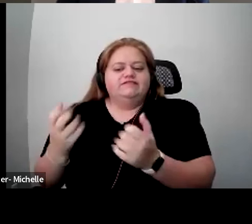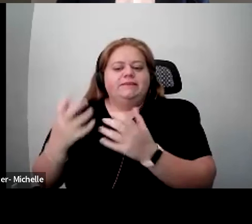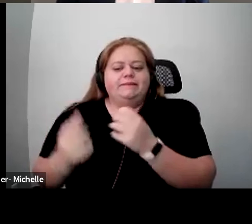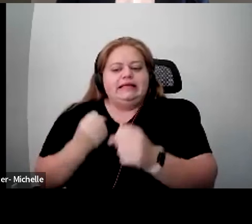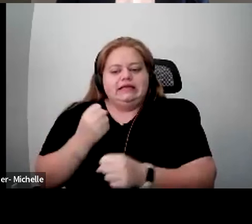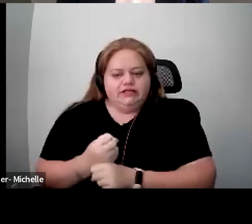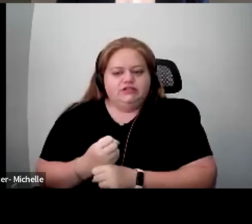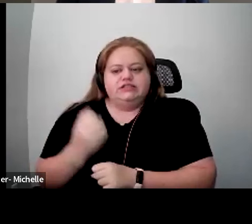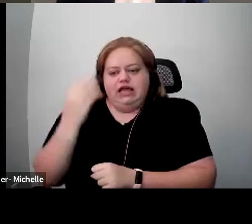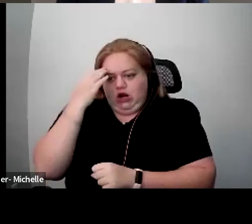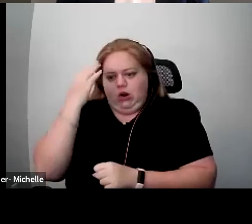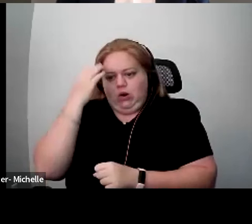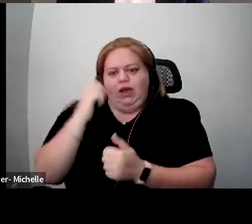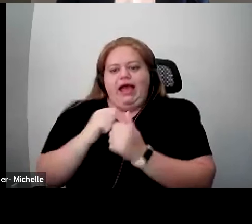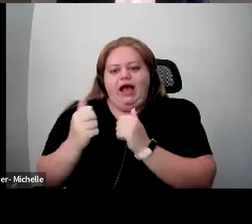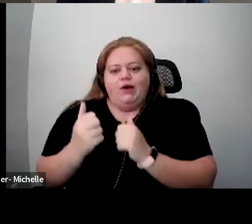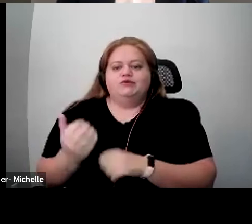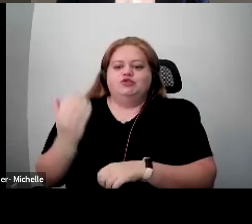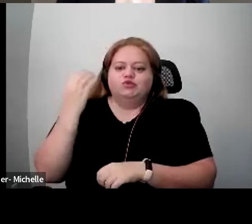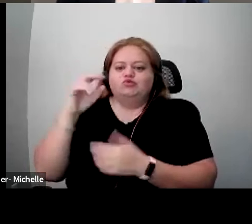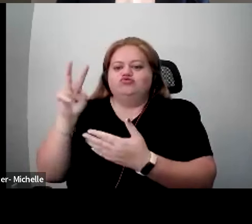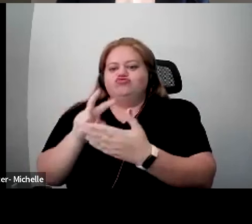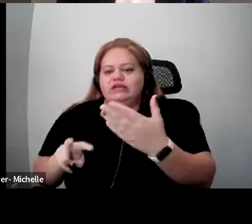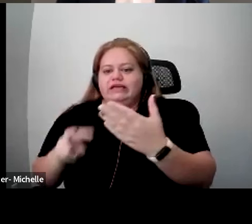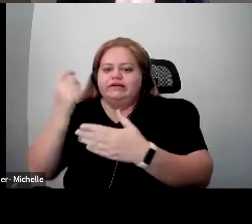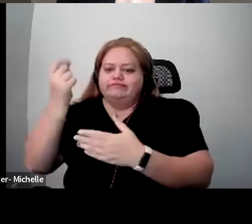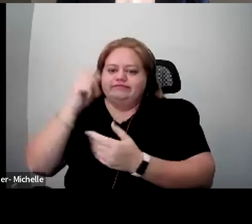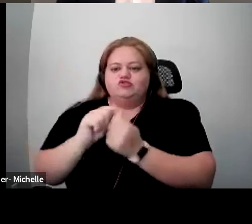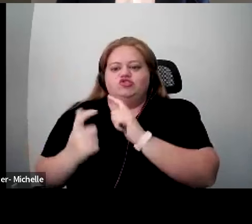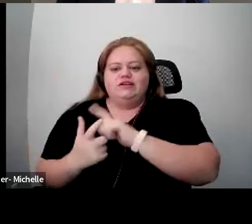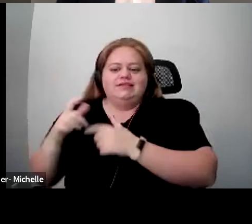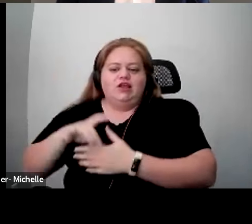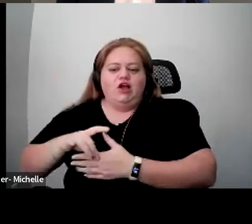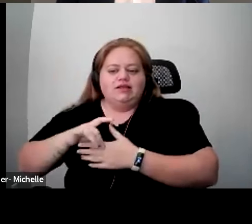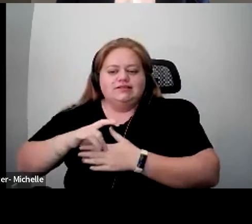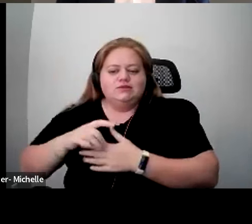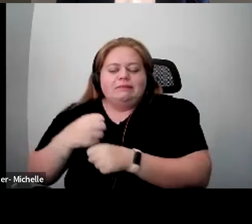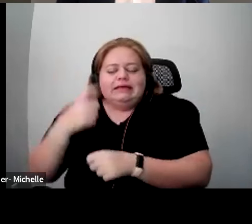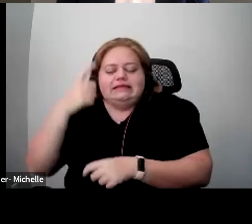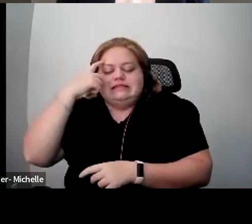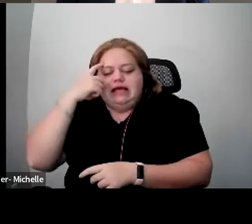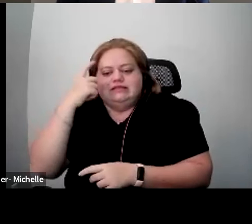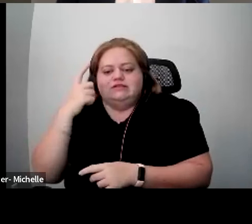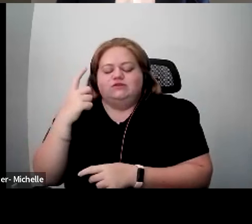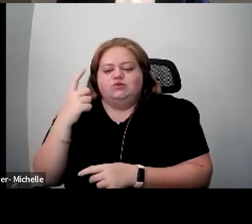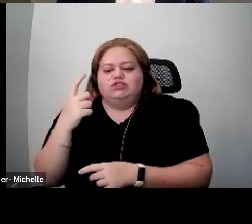know how to consume this content already. And so it makes sense to jump off